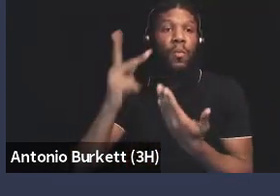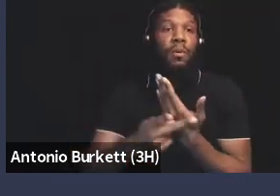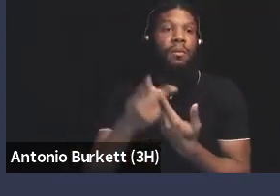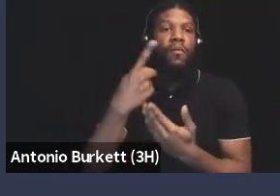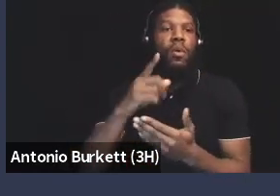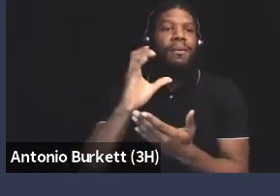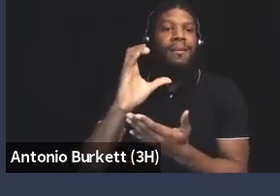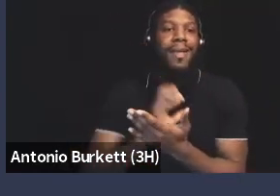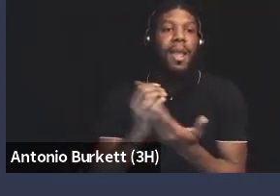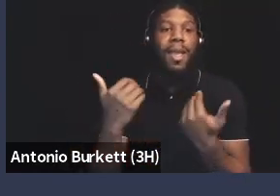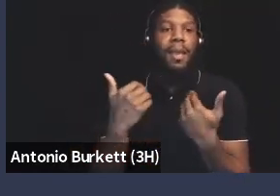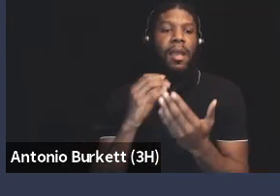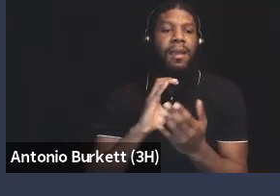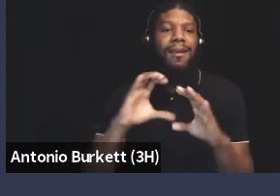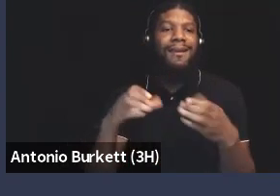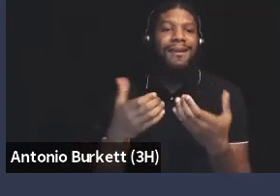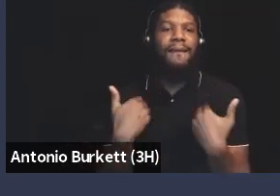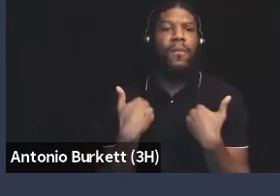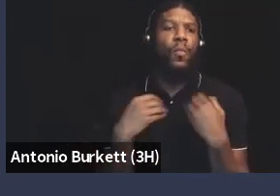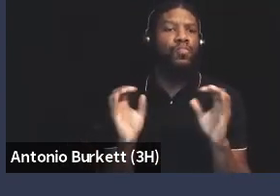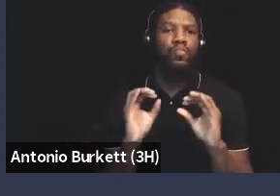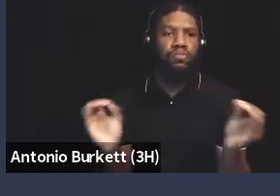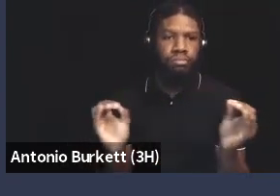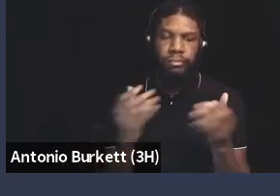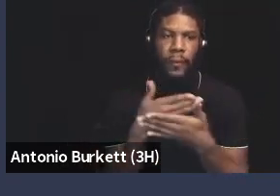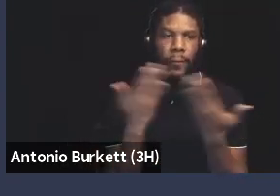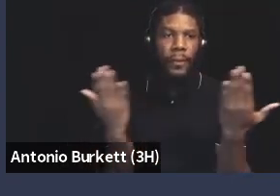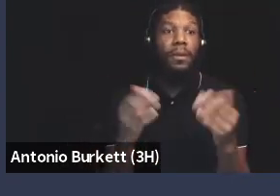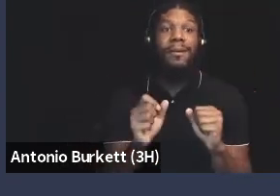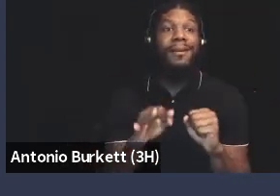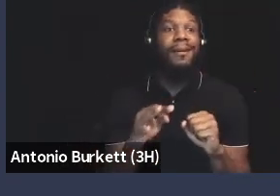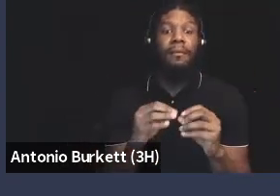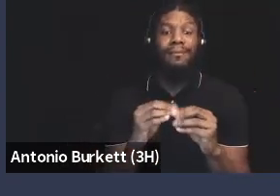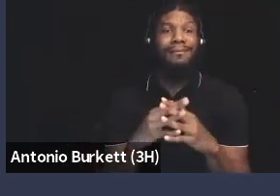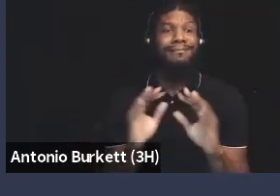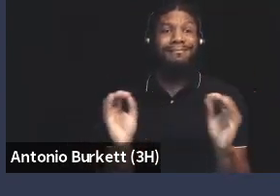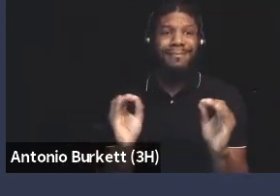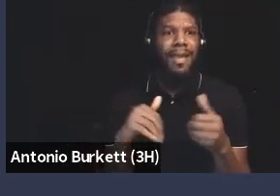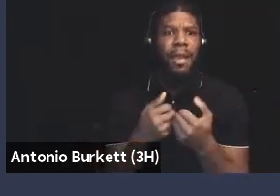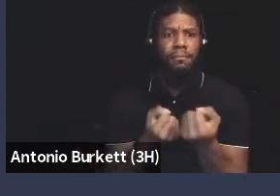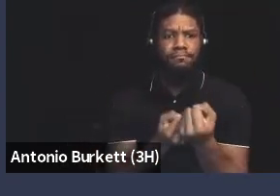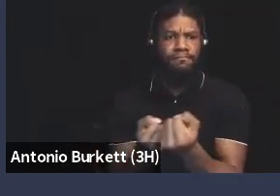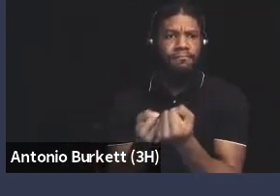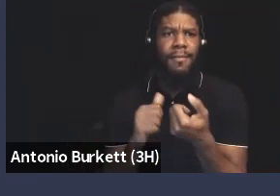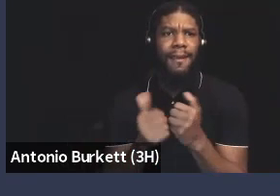how can we support them when that doesn't exist, right? And so we've been providing the thesis